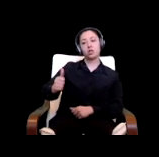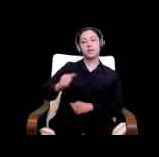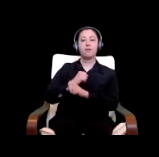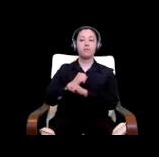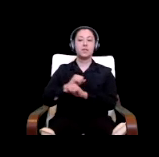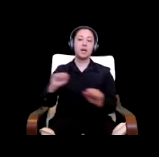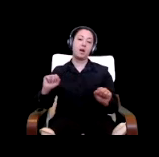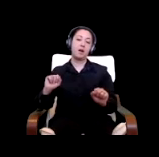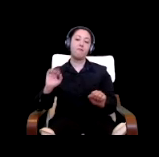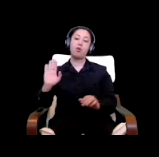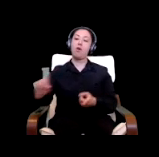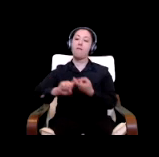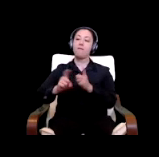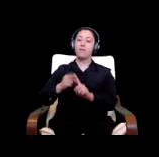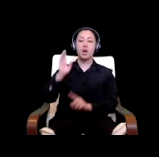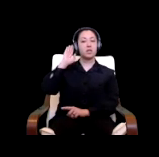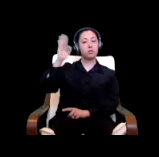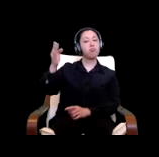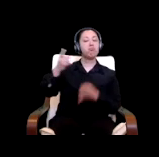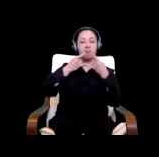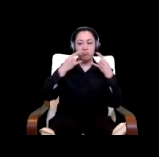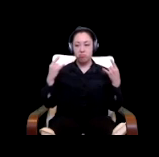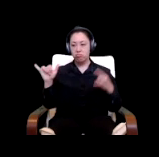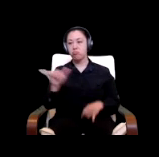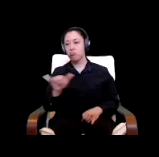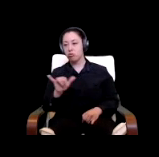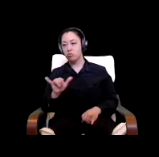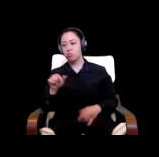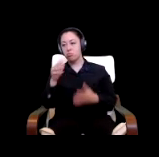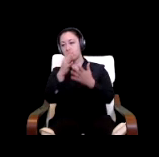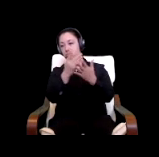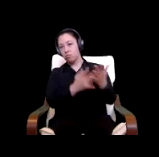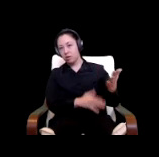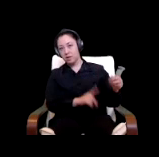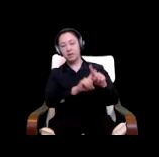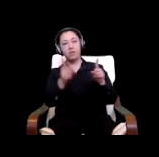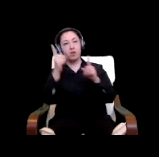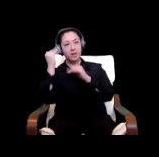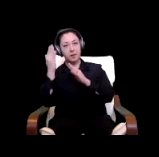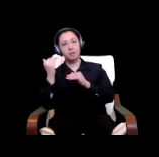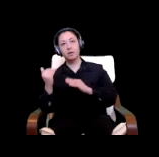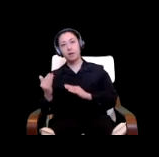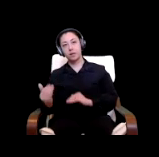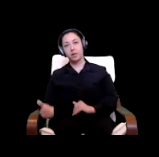are going to be wearing a mask too and here is what the expectations are and here's what you might expect. So social stories